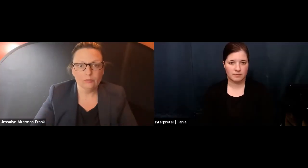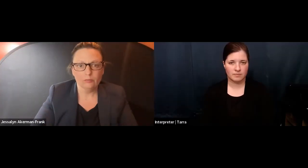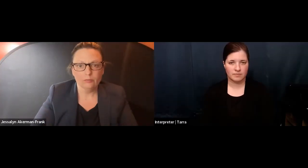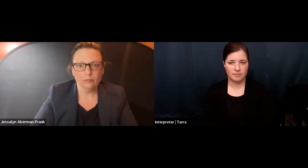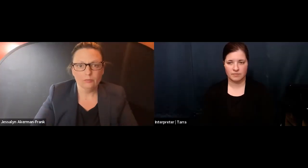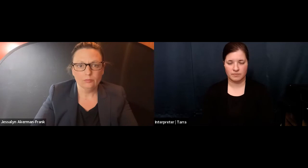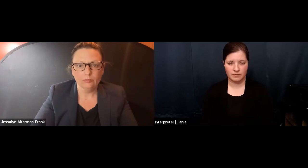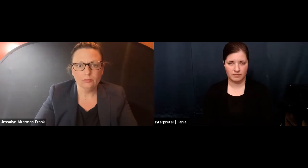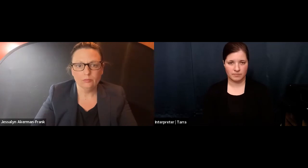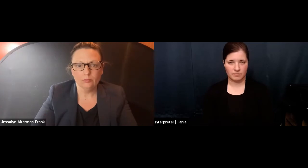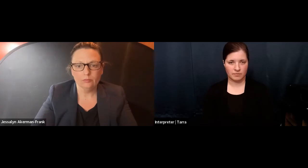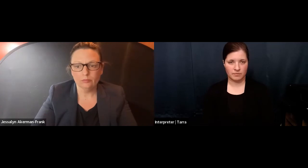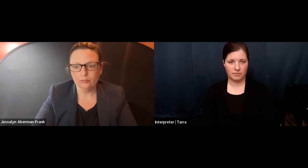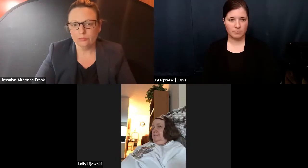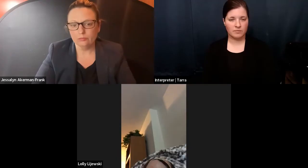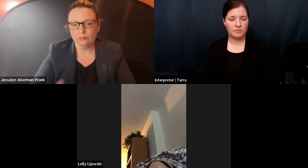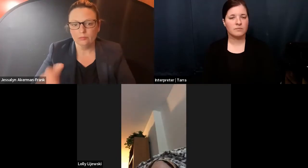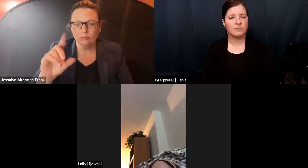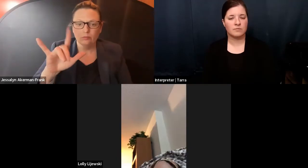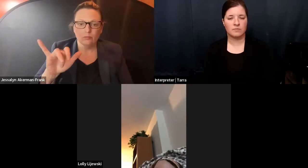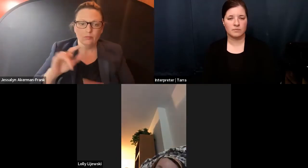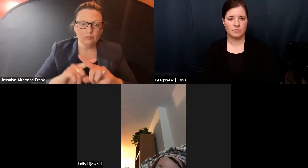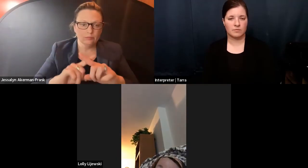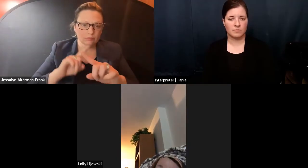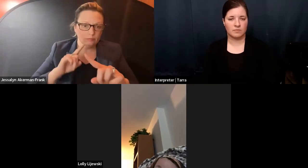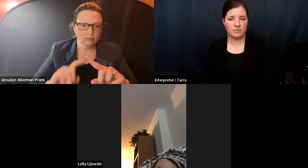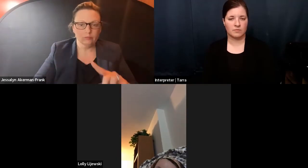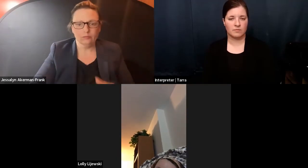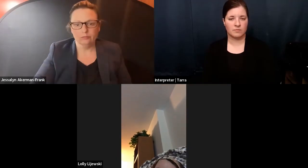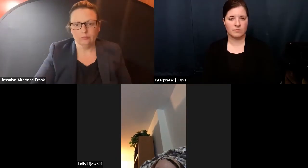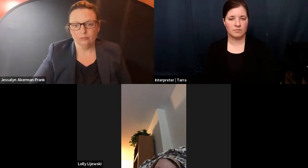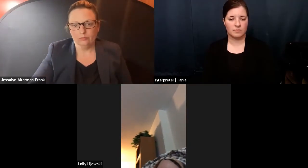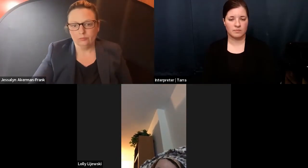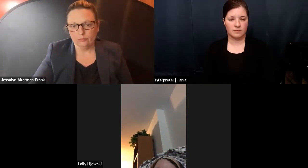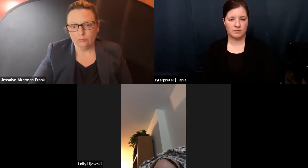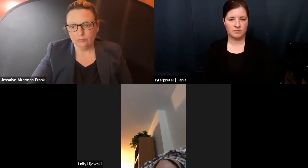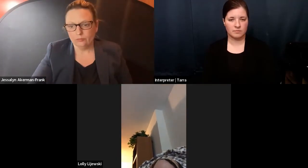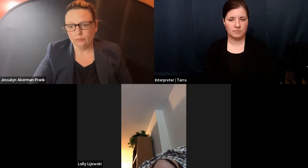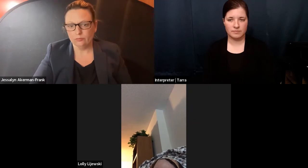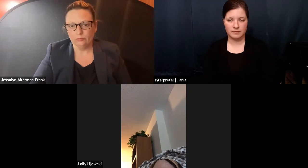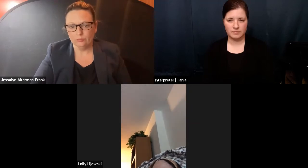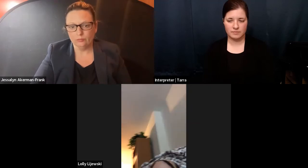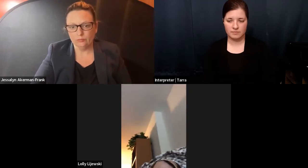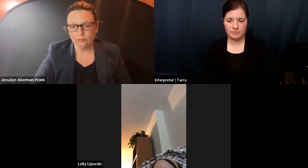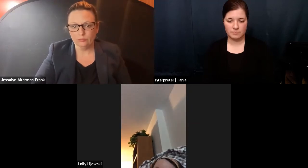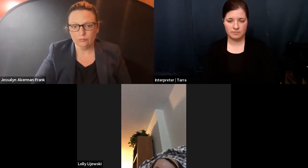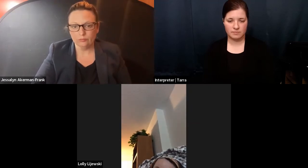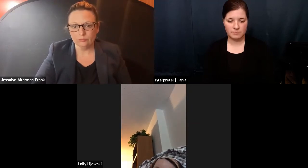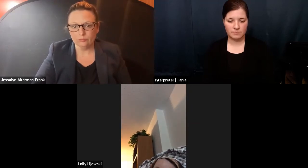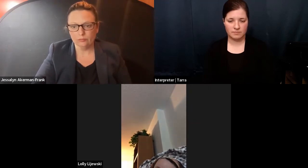And spotlight Lolly.